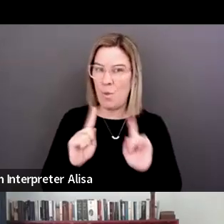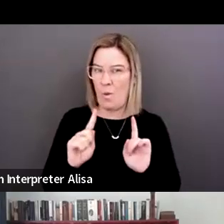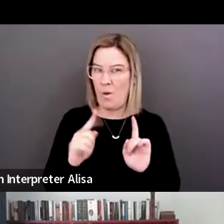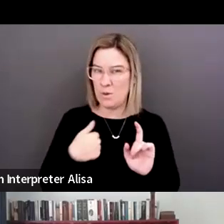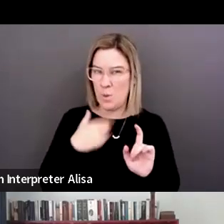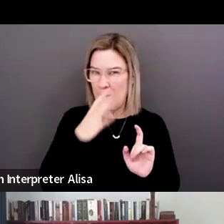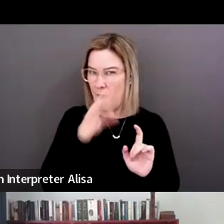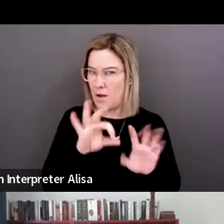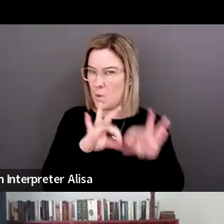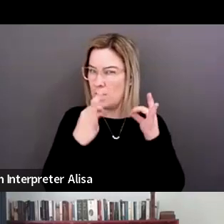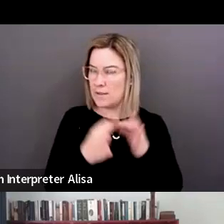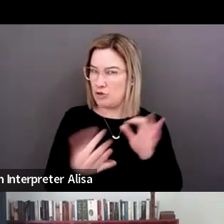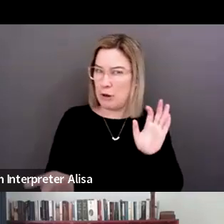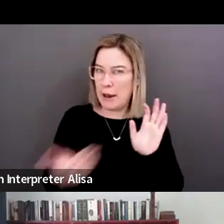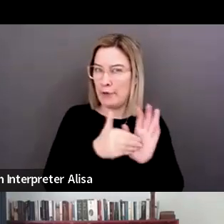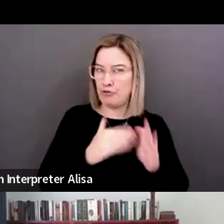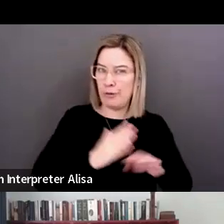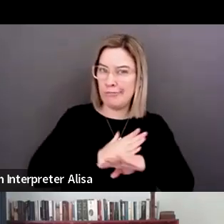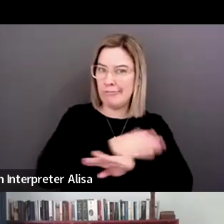of an organisation but it wasn't necessarily reflected in the